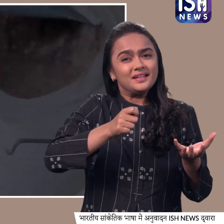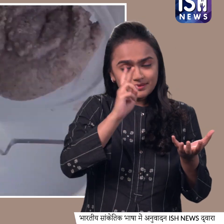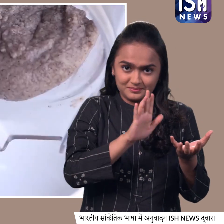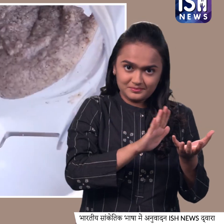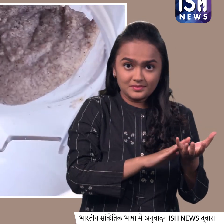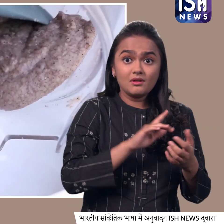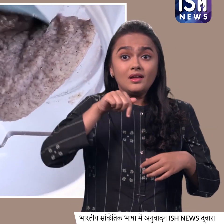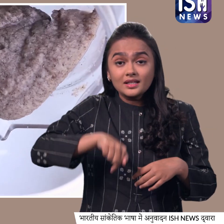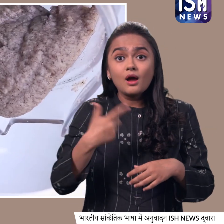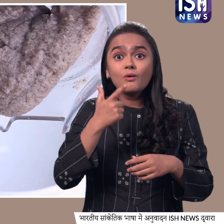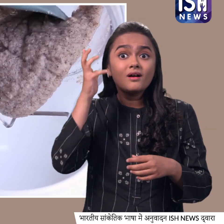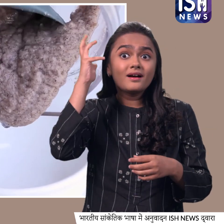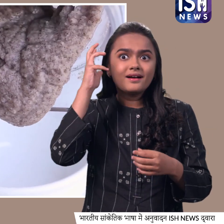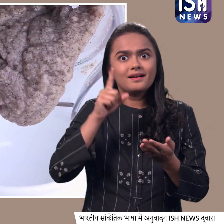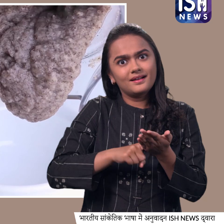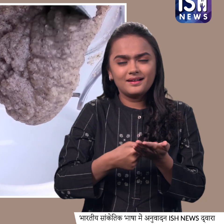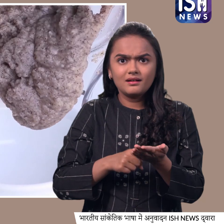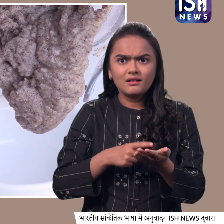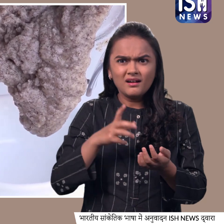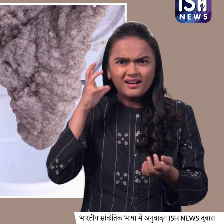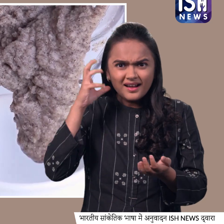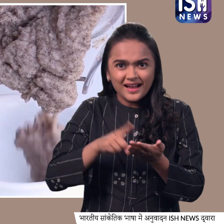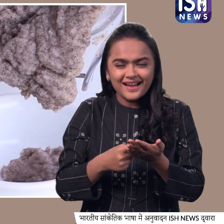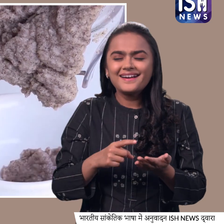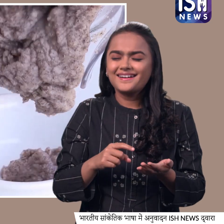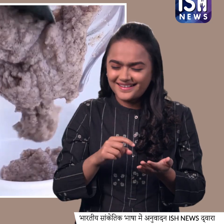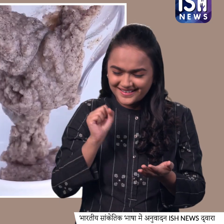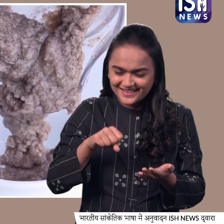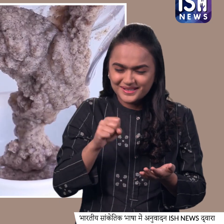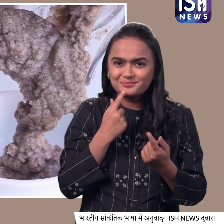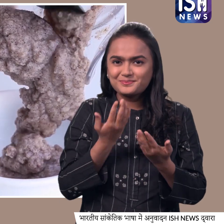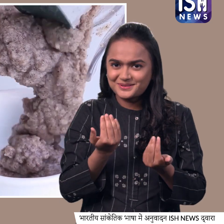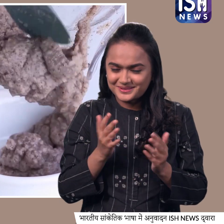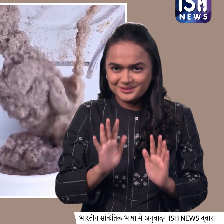Next step is to make coconut butter. Yes! you can make coconut butter as well.